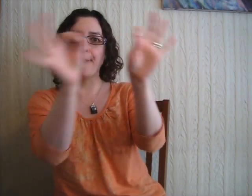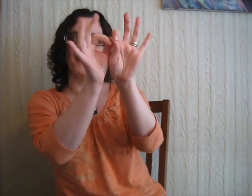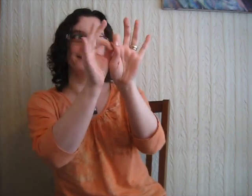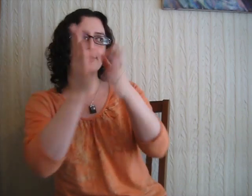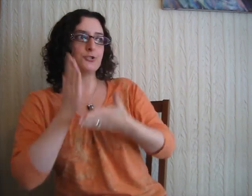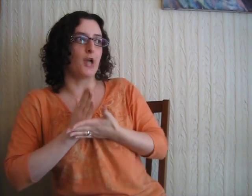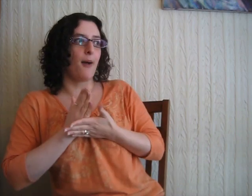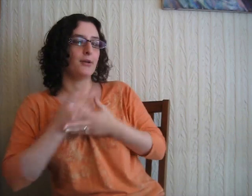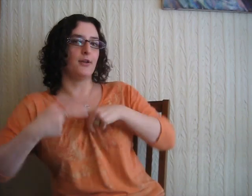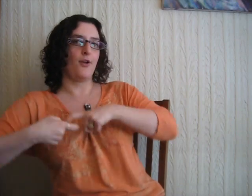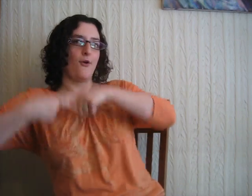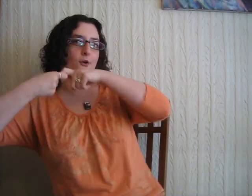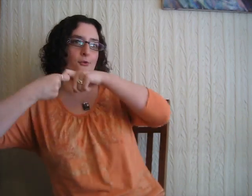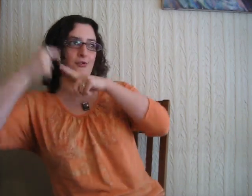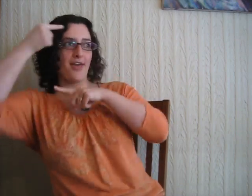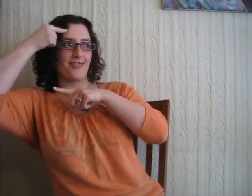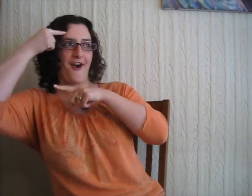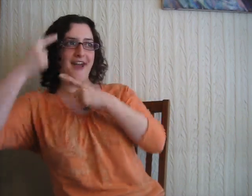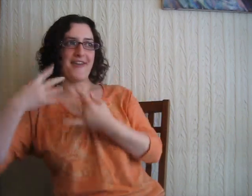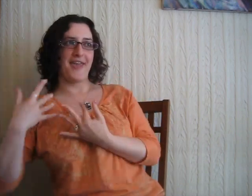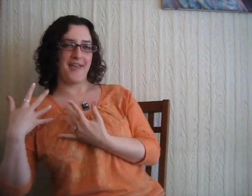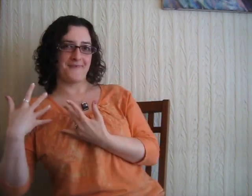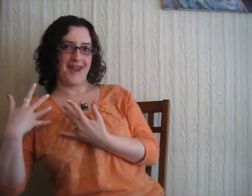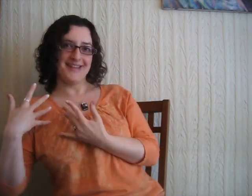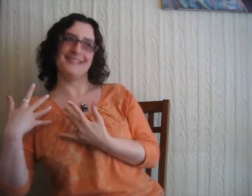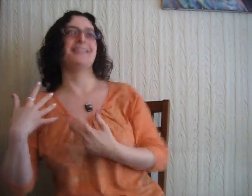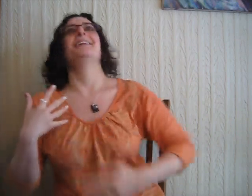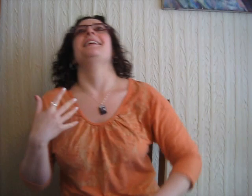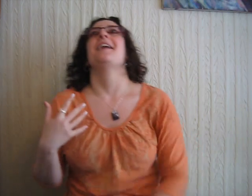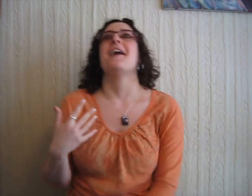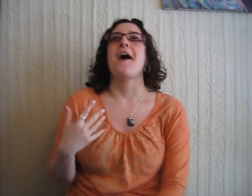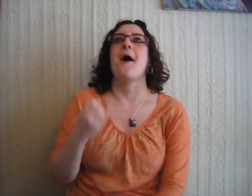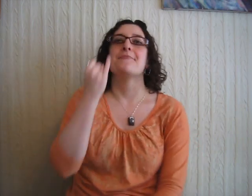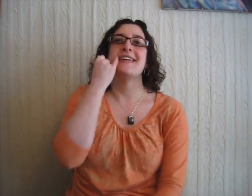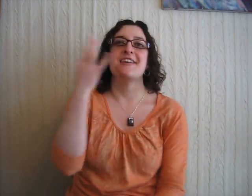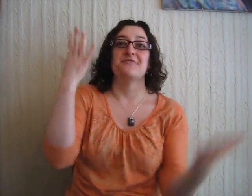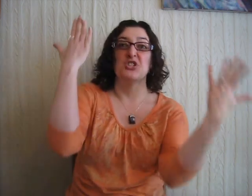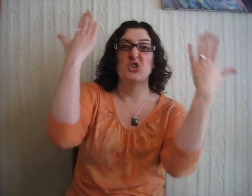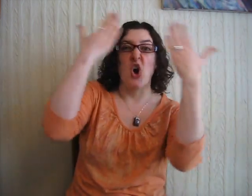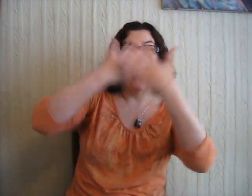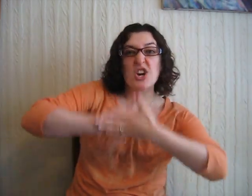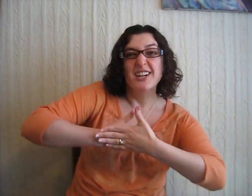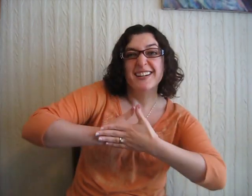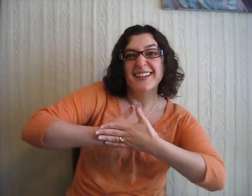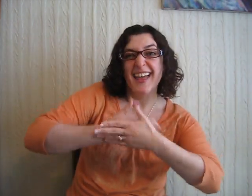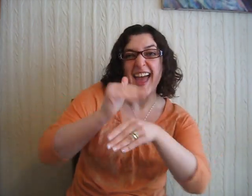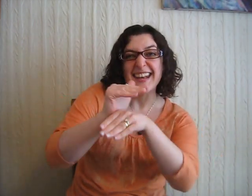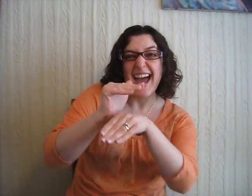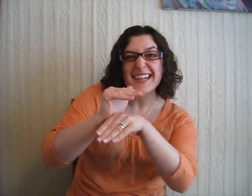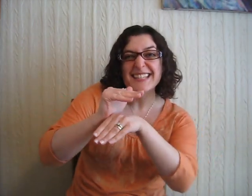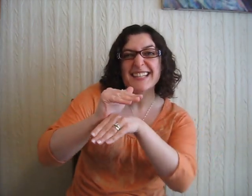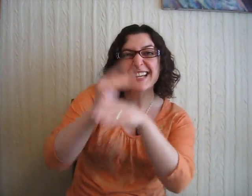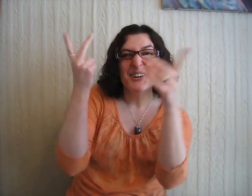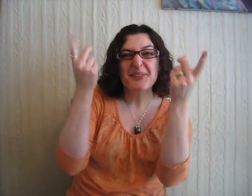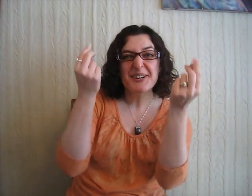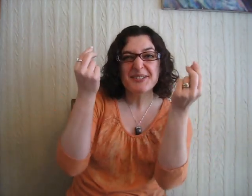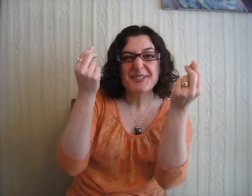They'll stop, hold that thought, and wait If it's dark, at night, what do you do?